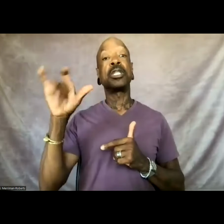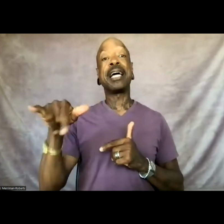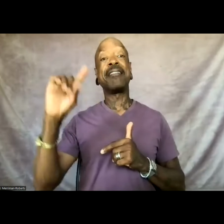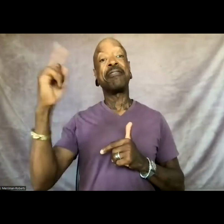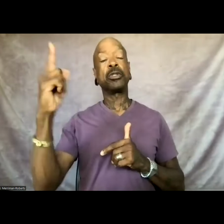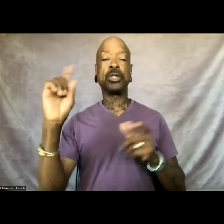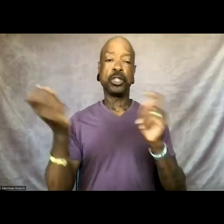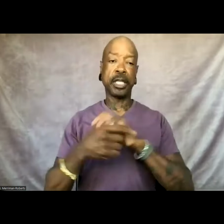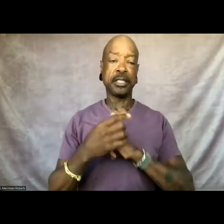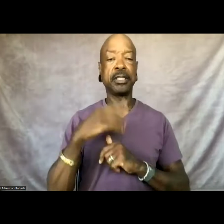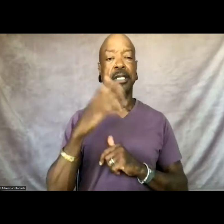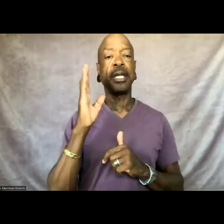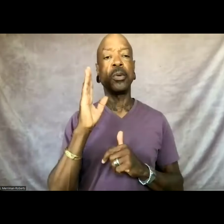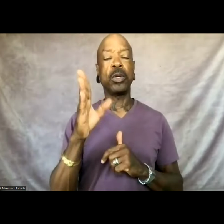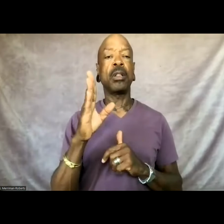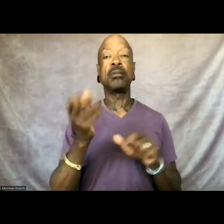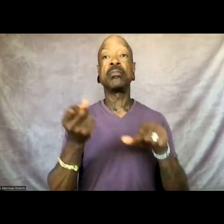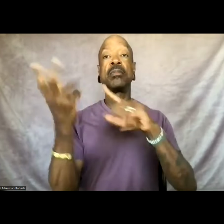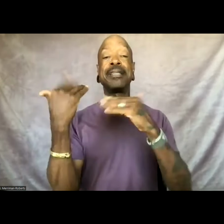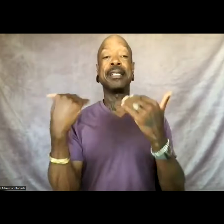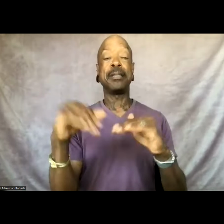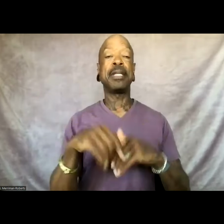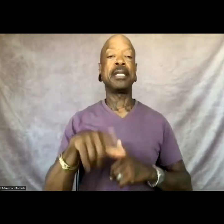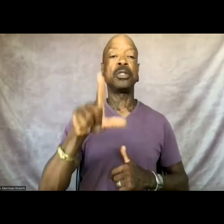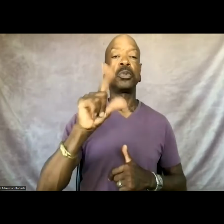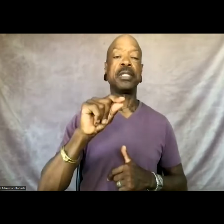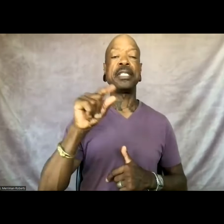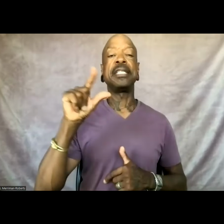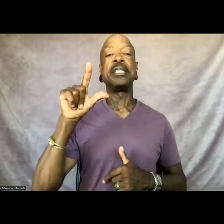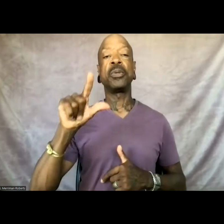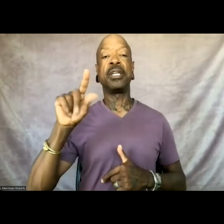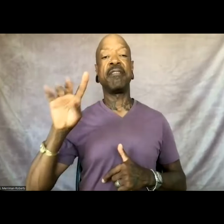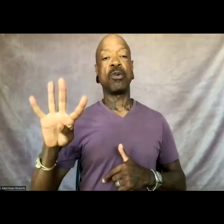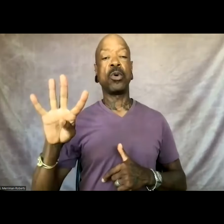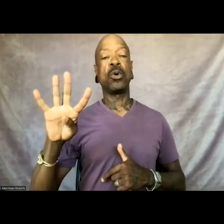the current asset limit for older and disabled